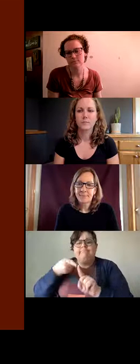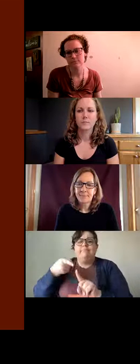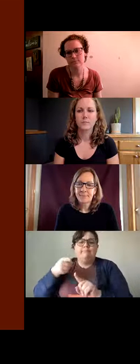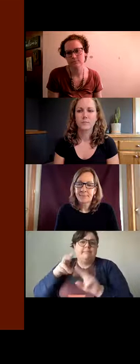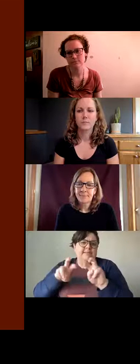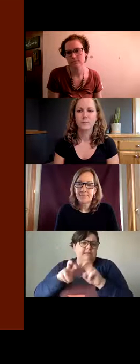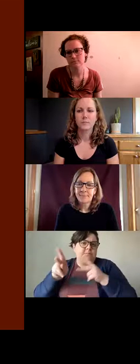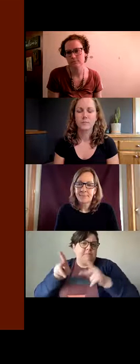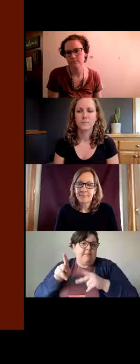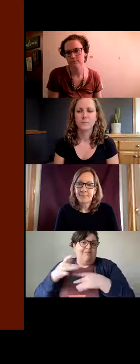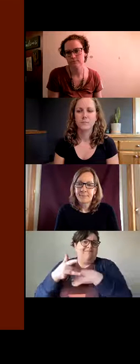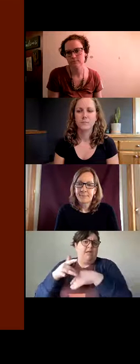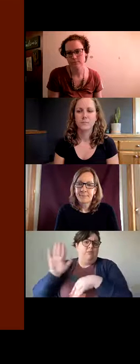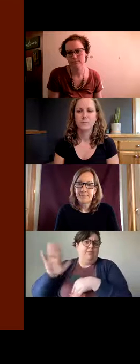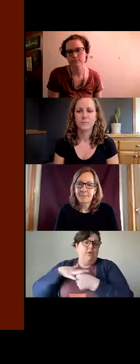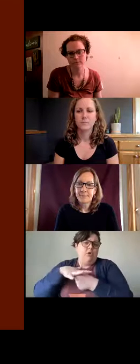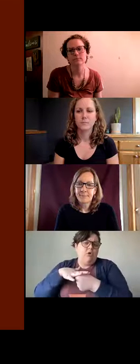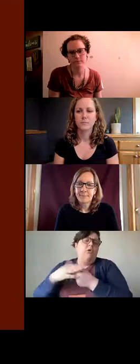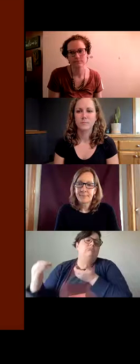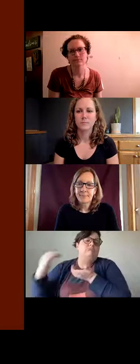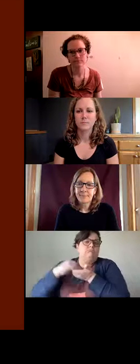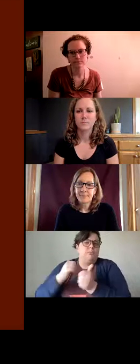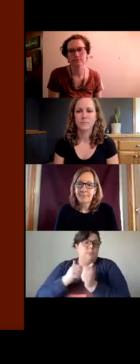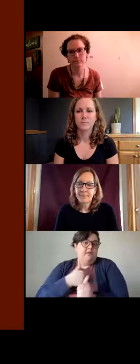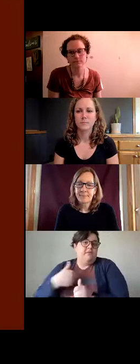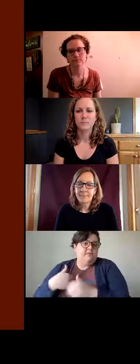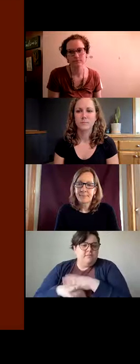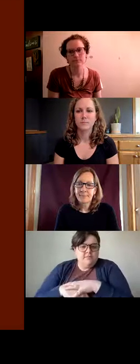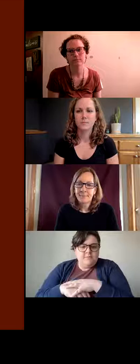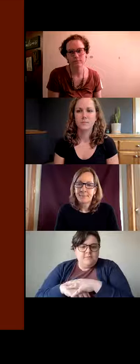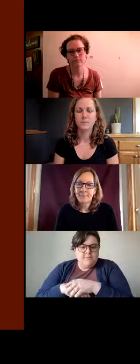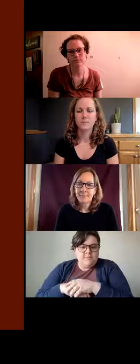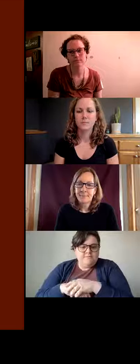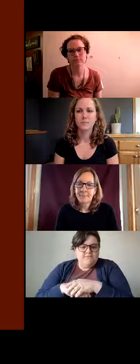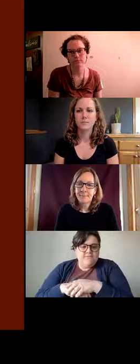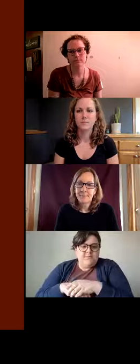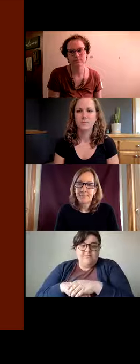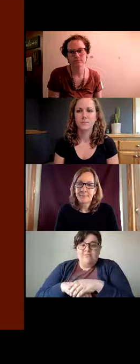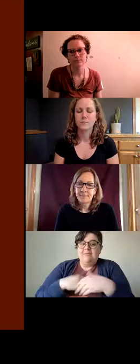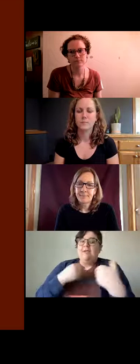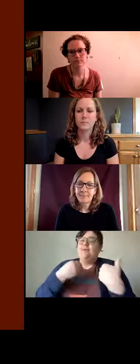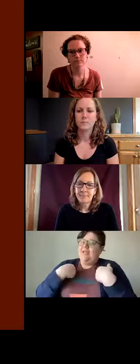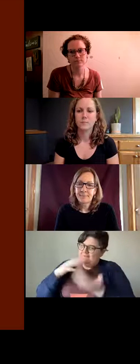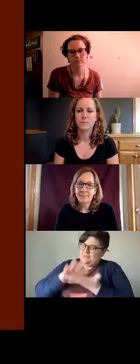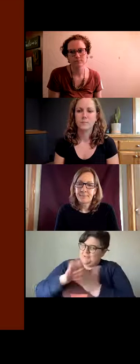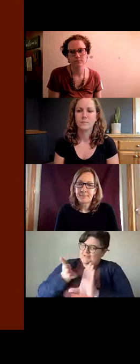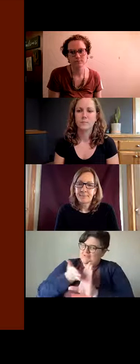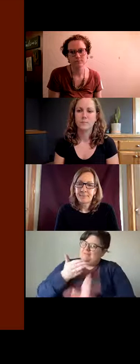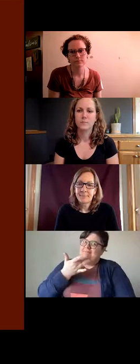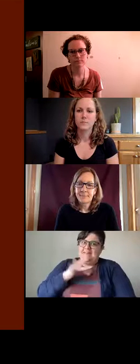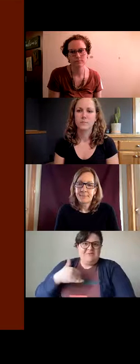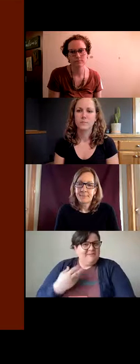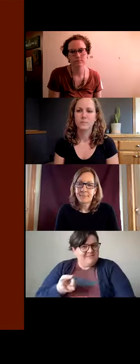maybe don't have certain assessment people on their team, so they'll collaborate with us. We have